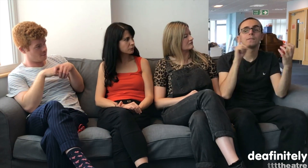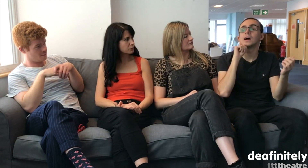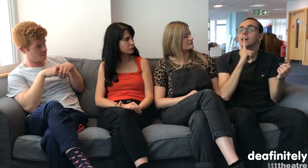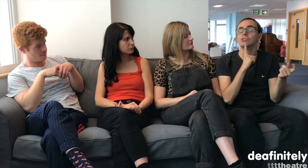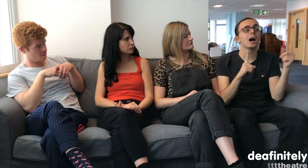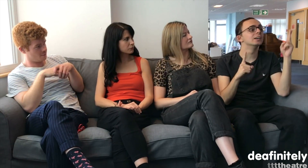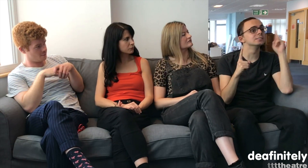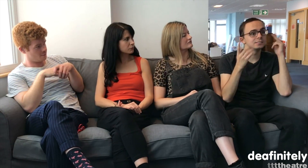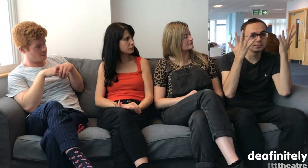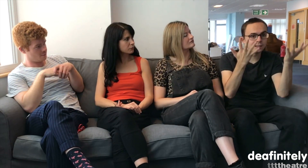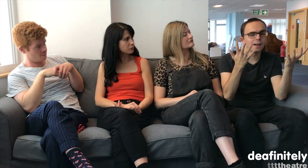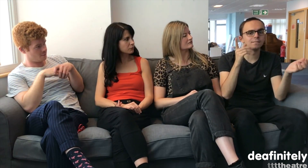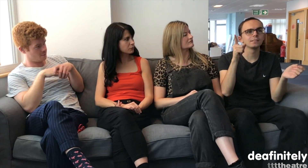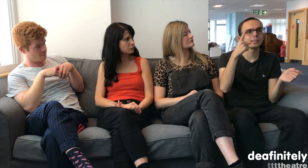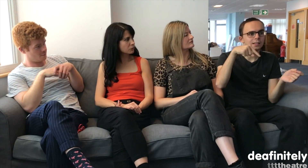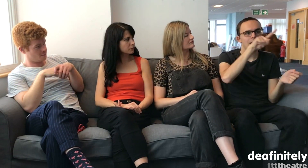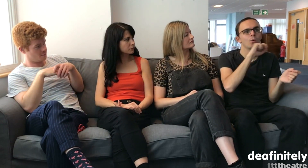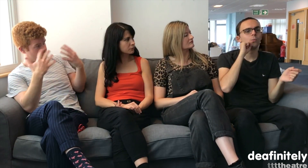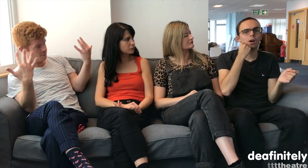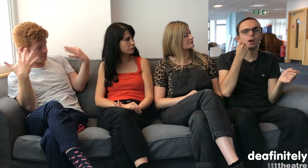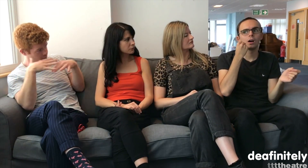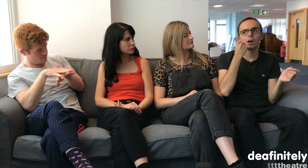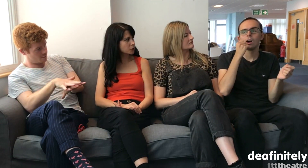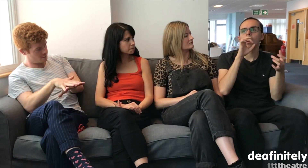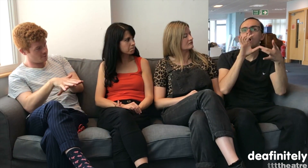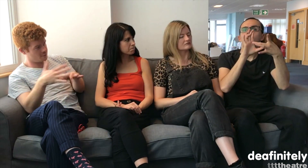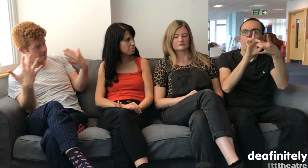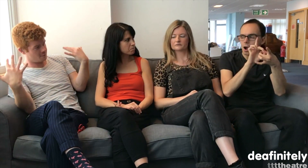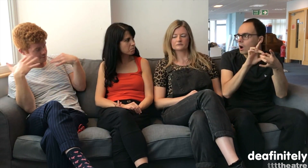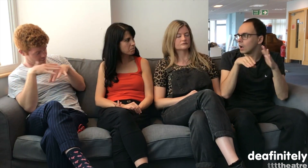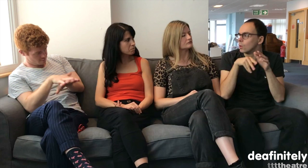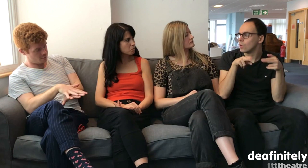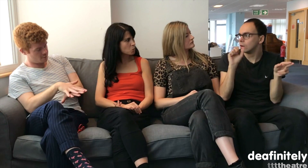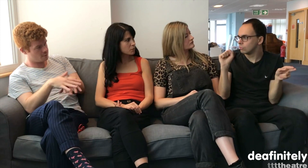hearing which means that we are bringing people together and we are connecting